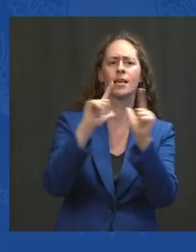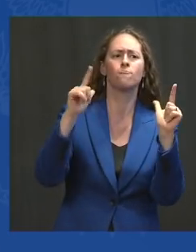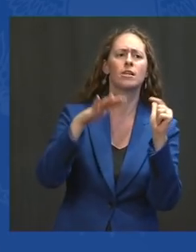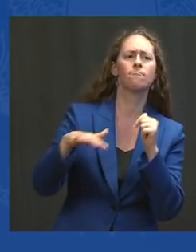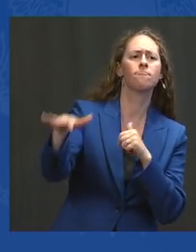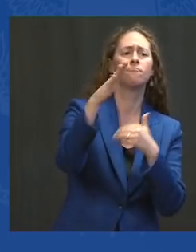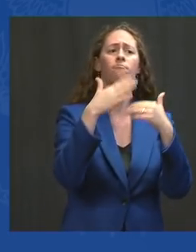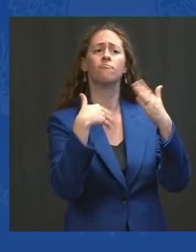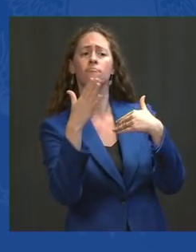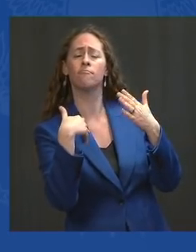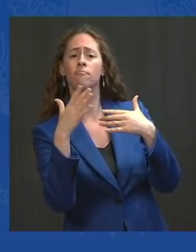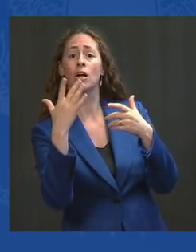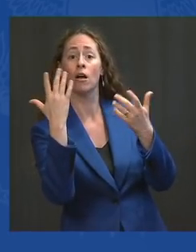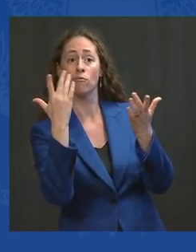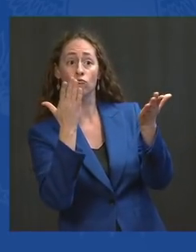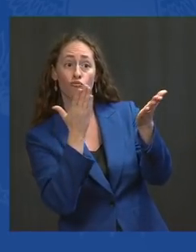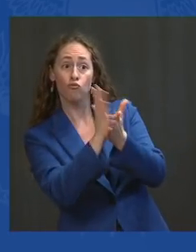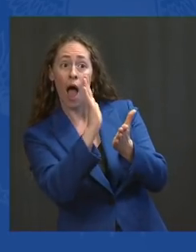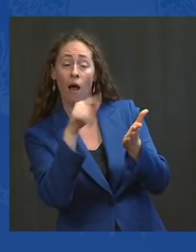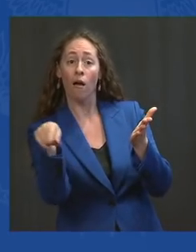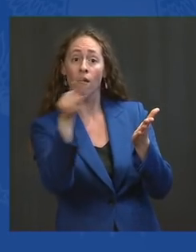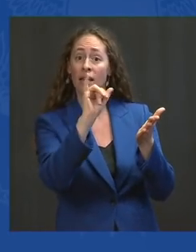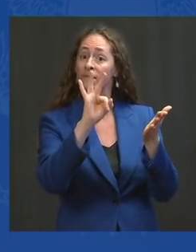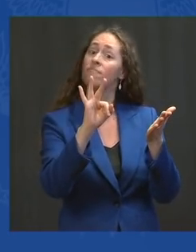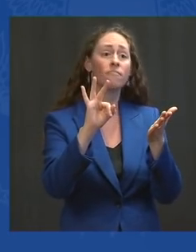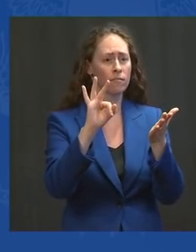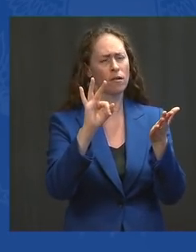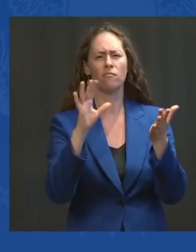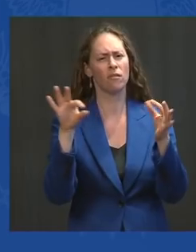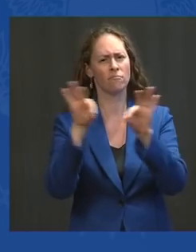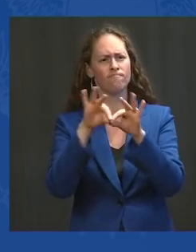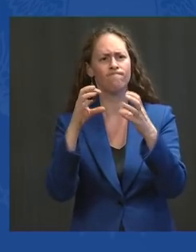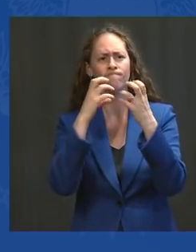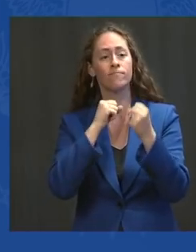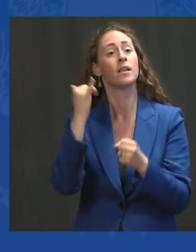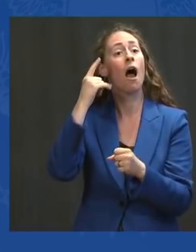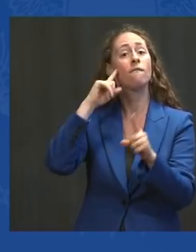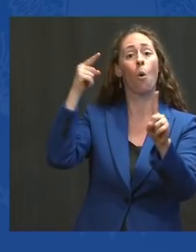And for our democracy and the work -- and to deliver our work and